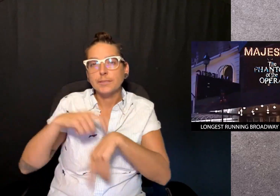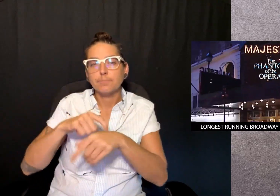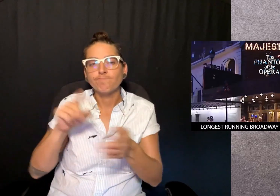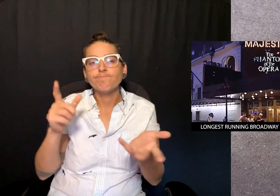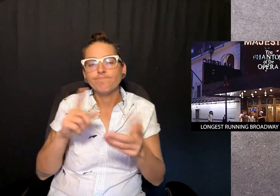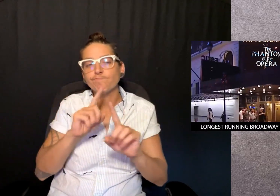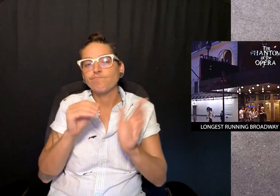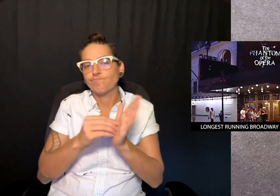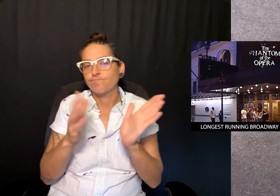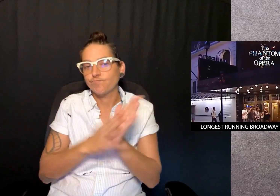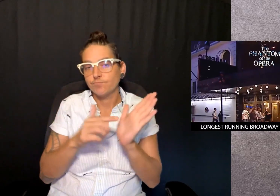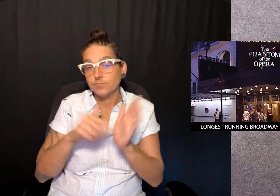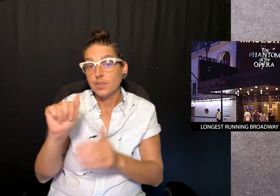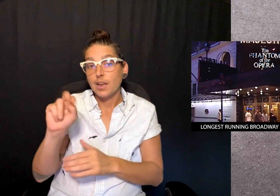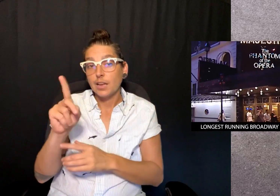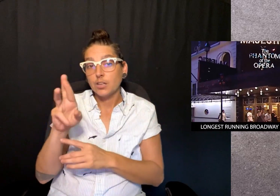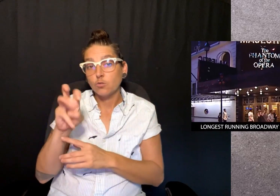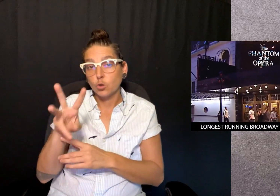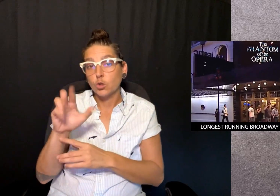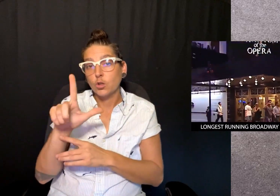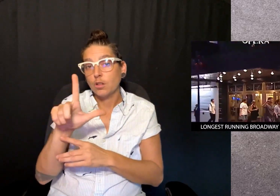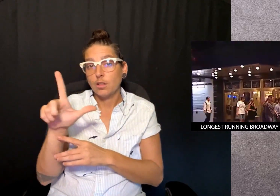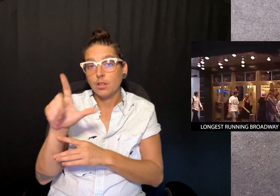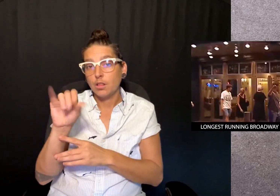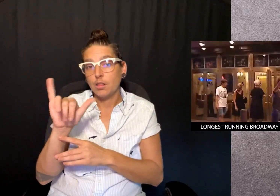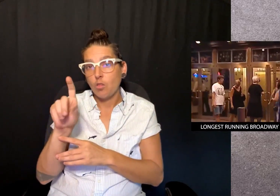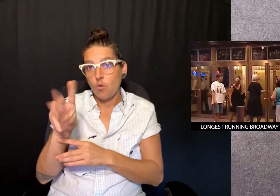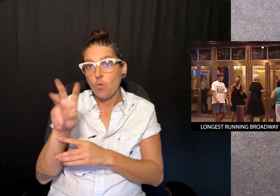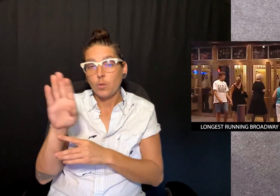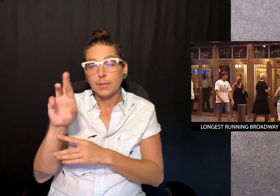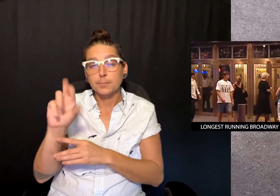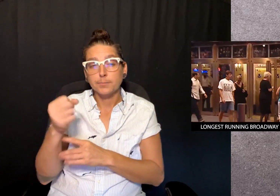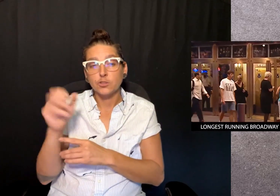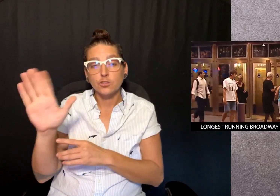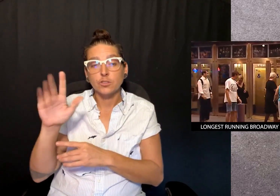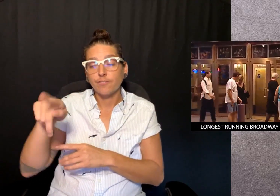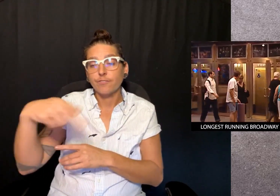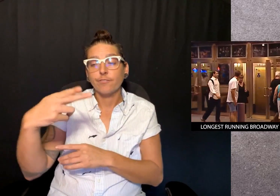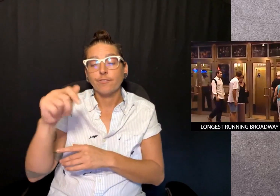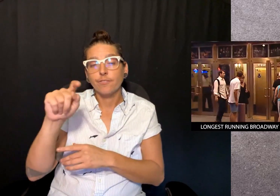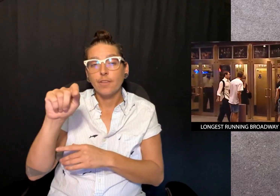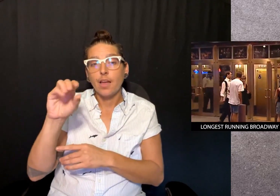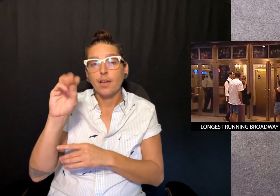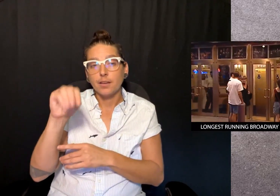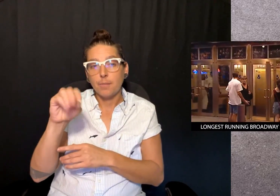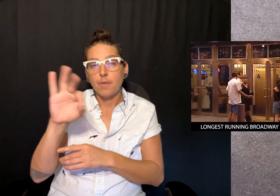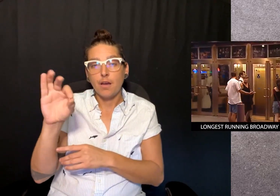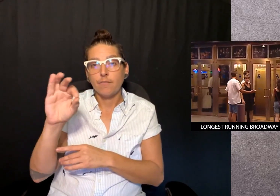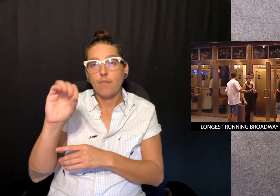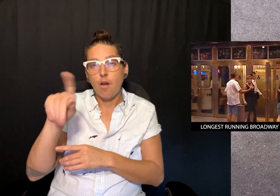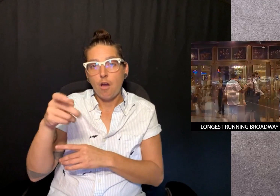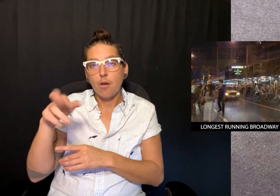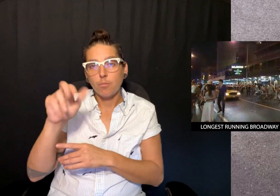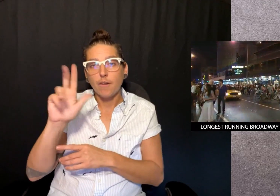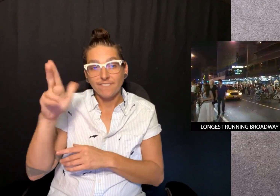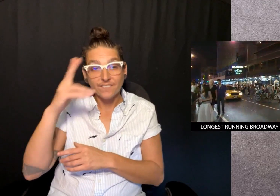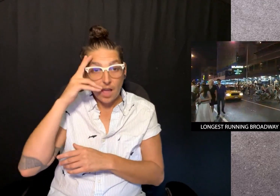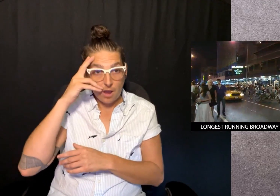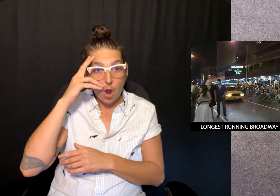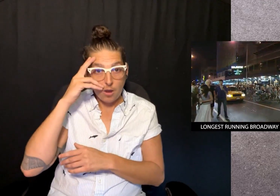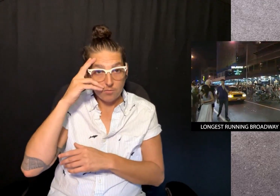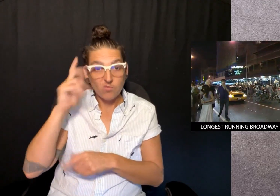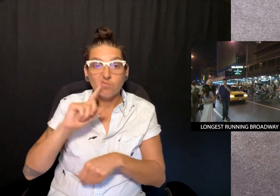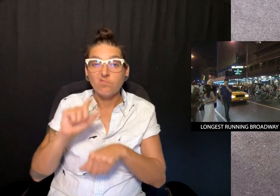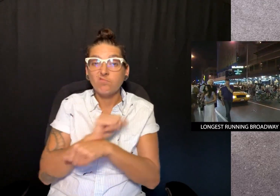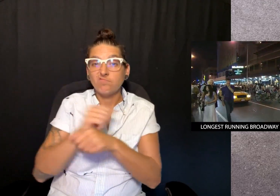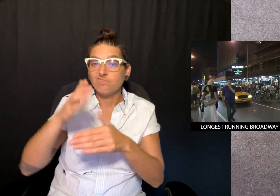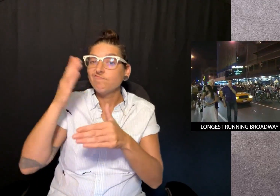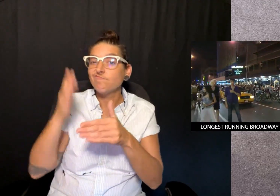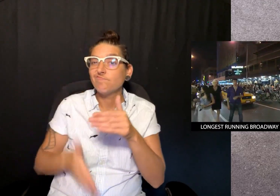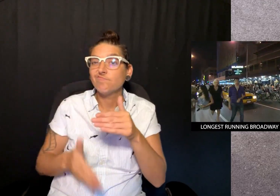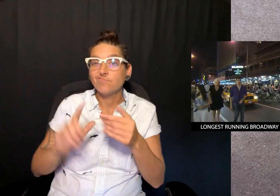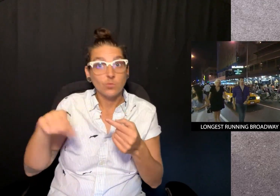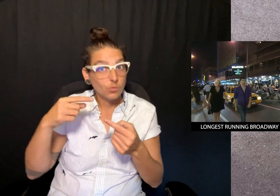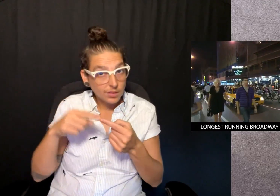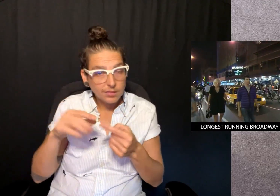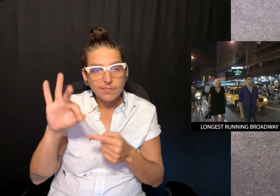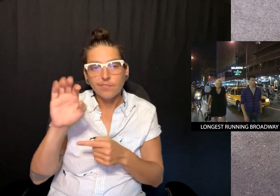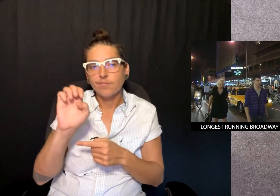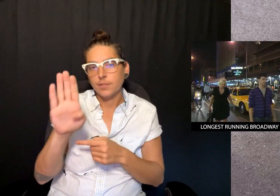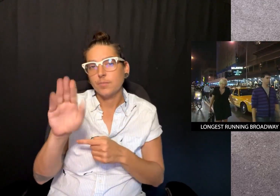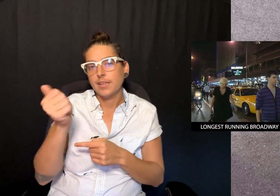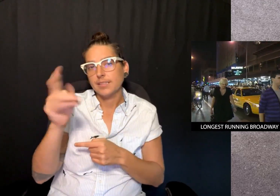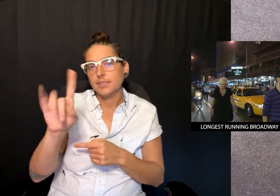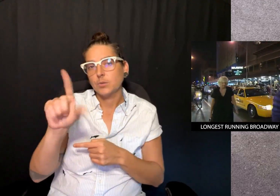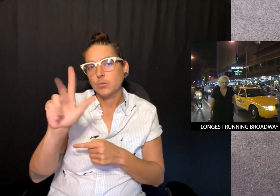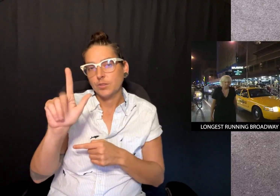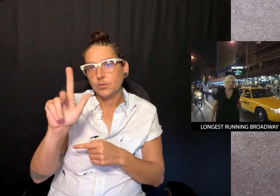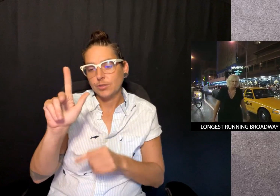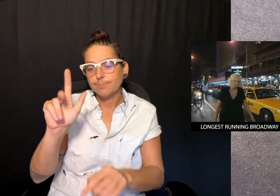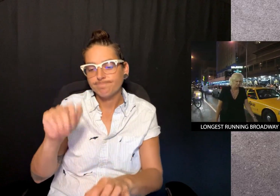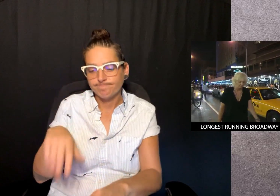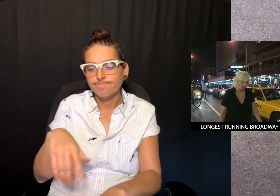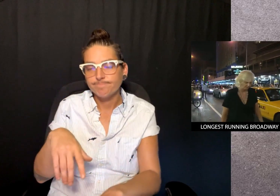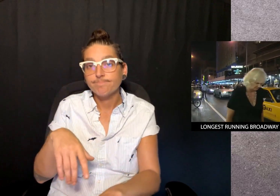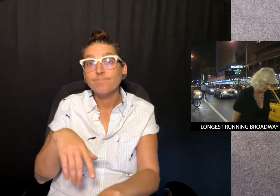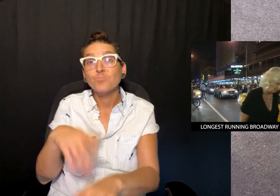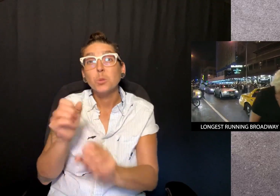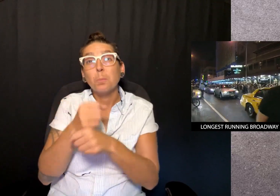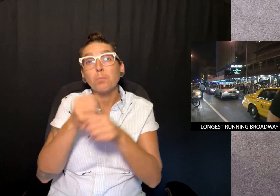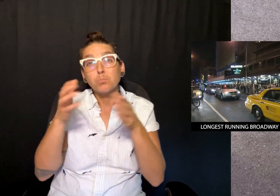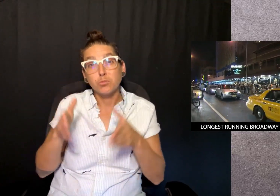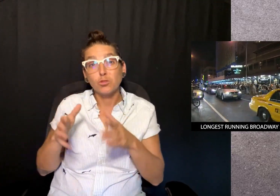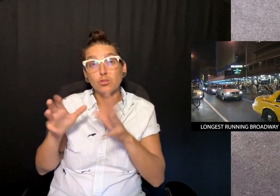reports Andrew Lloyd Webber's the Phantom of the Opera is ending February 18, 2023 producers